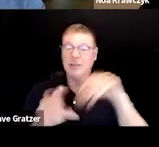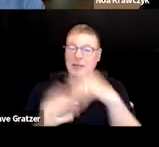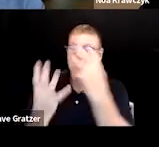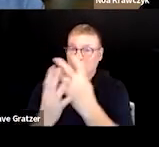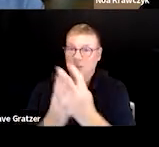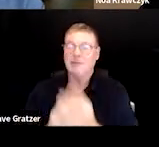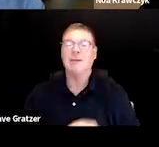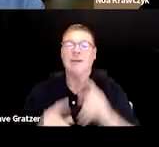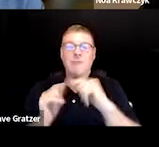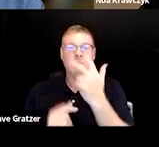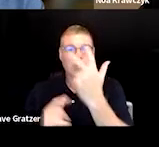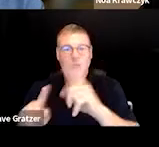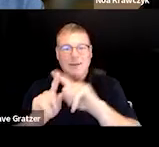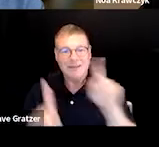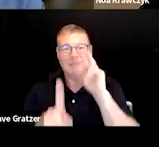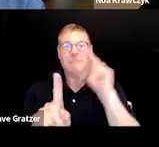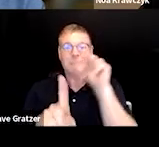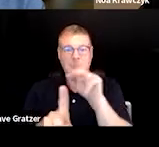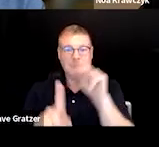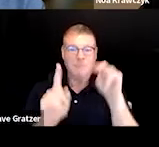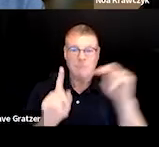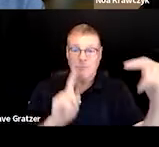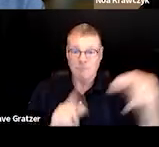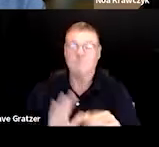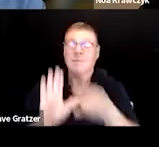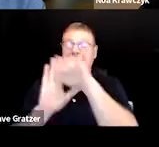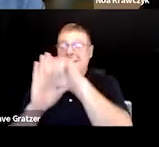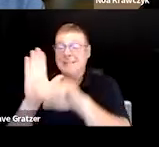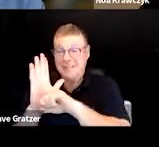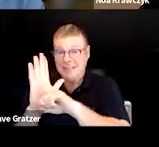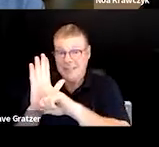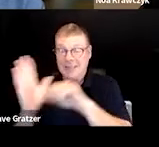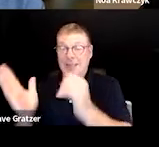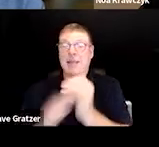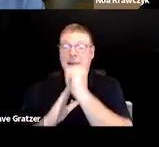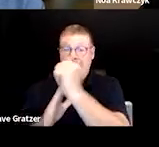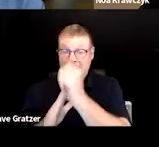from three different perspectives; state leadership, research and jail leadership.